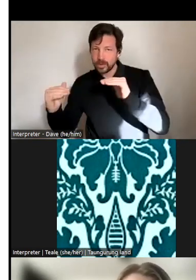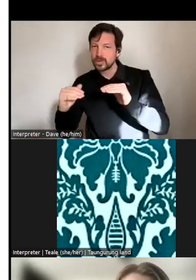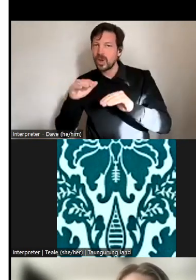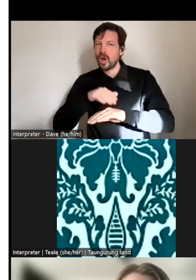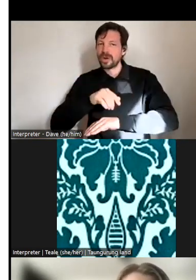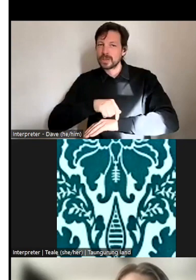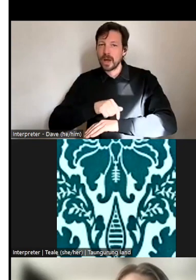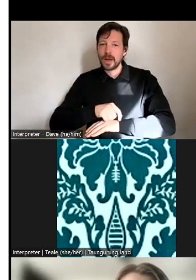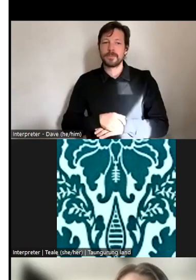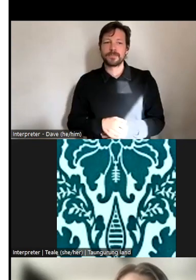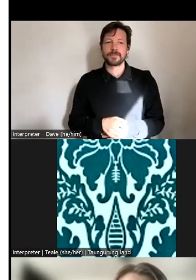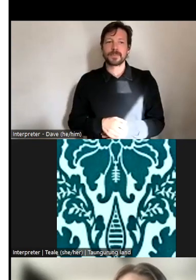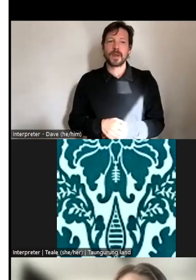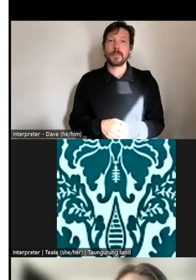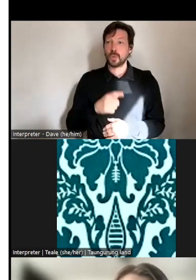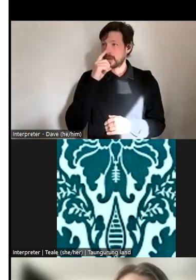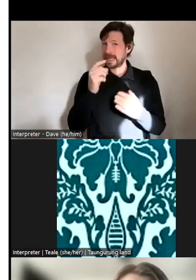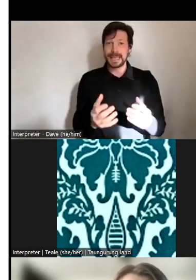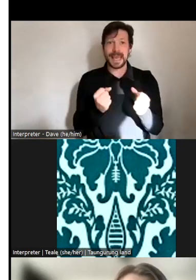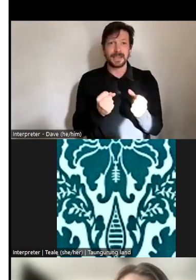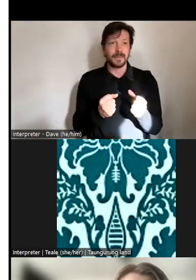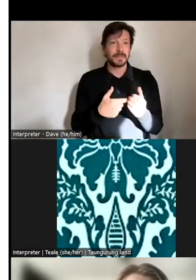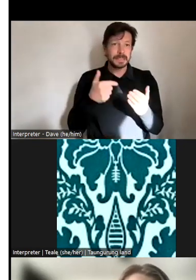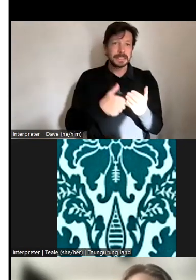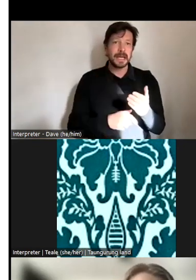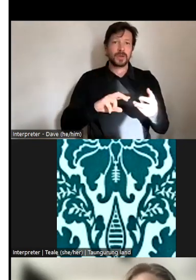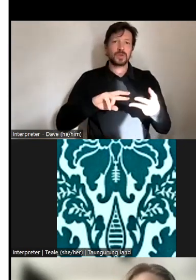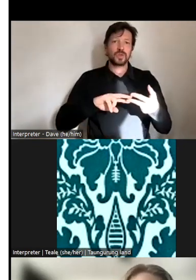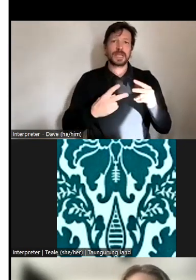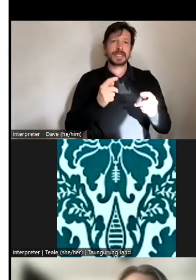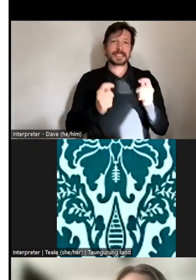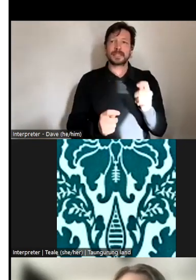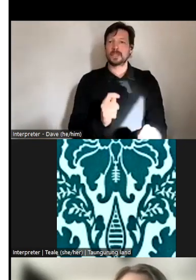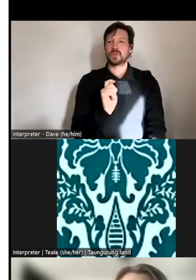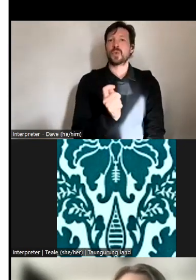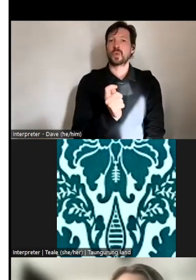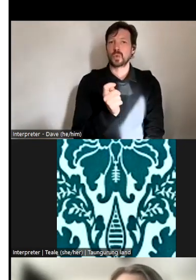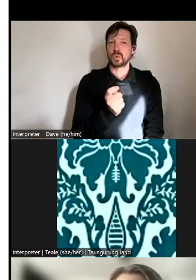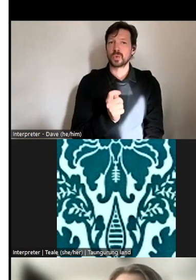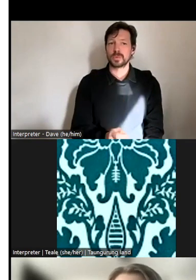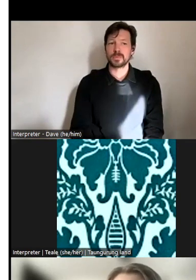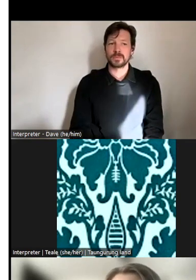to this more detailed genetic testing as well if that's something that you're interested in coming later in the year.